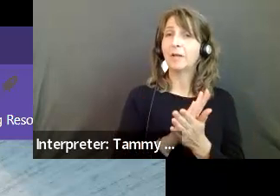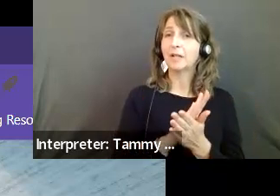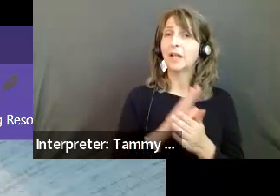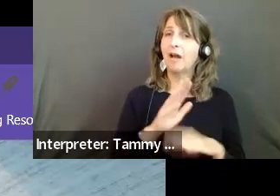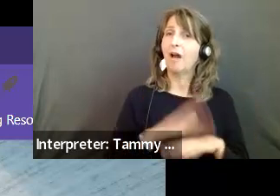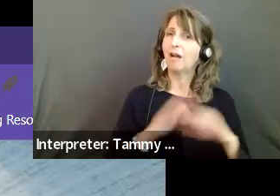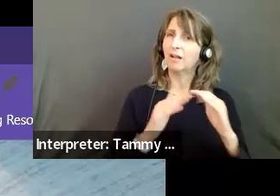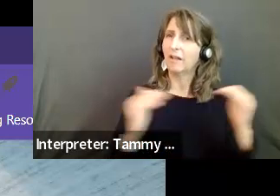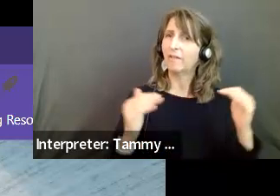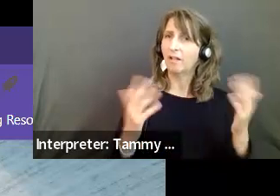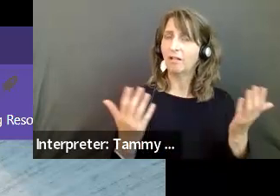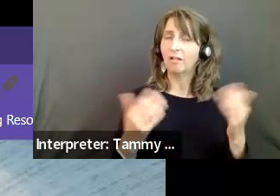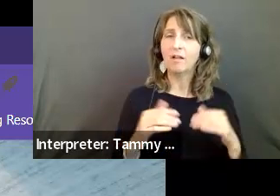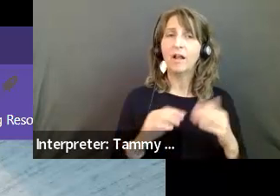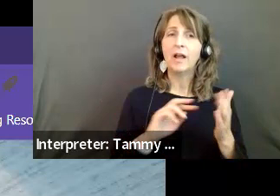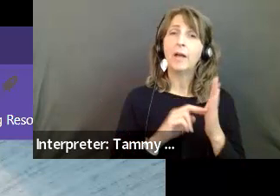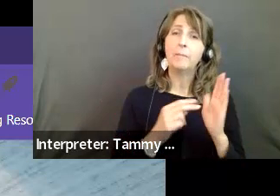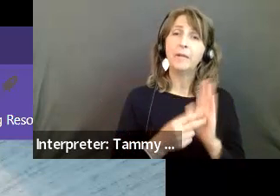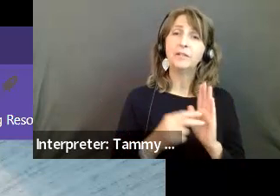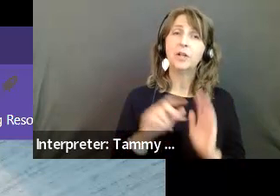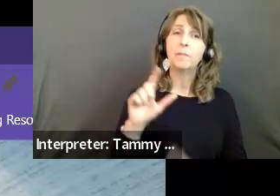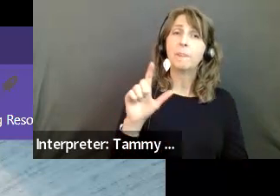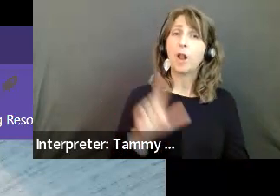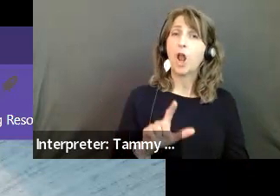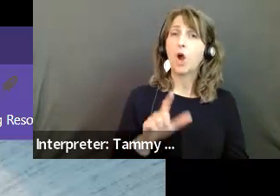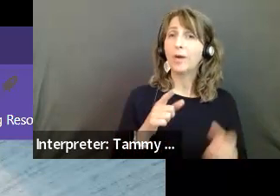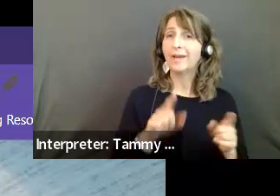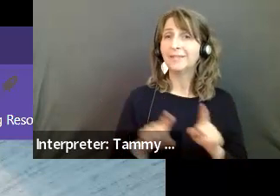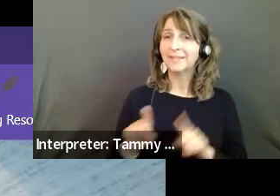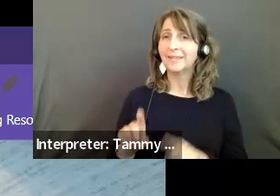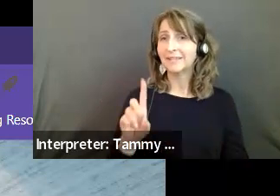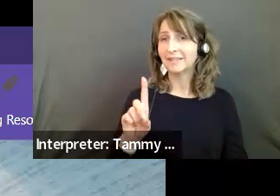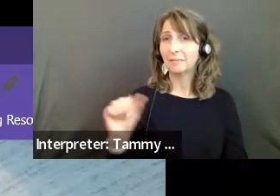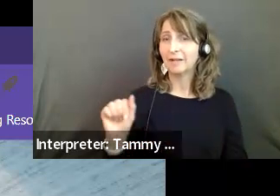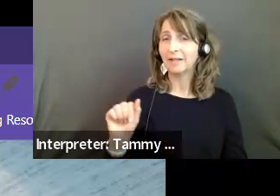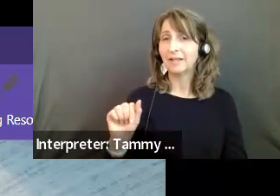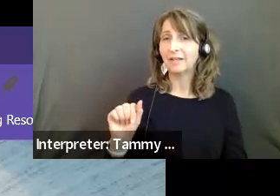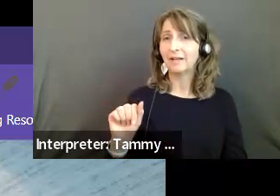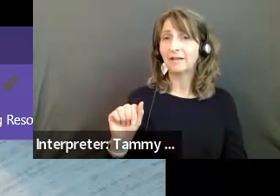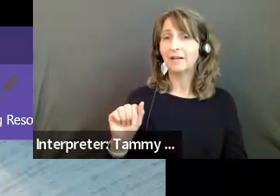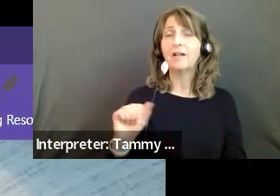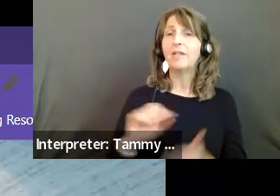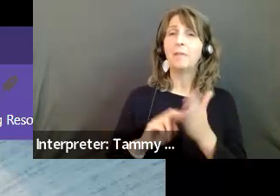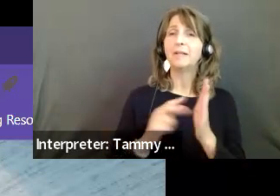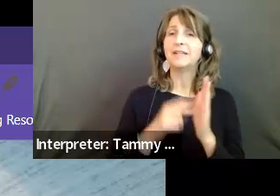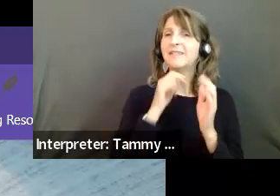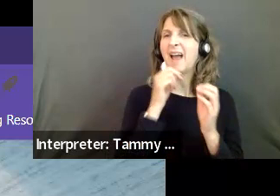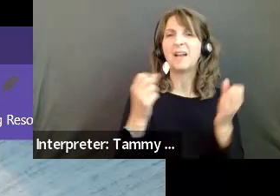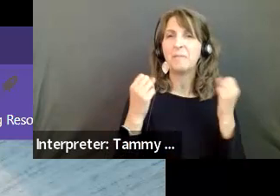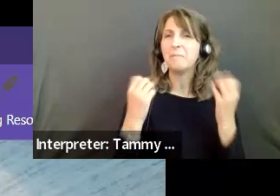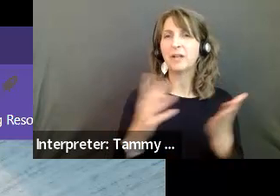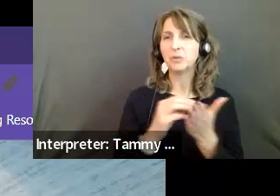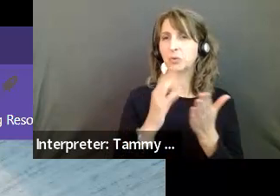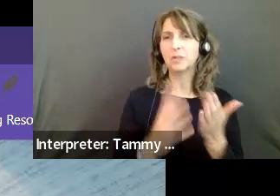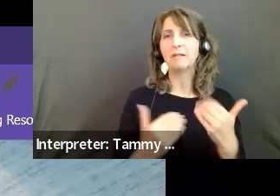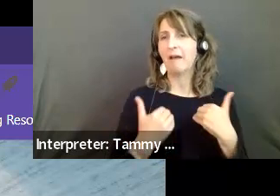And it just means that they, it's a low incident disability. That means that it's not a large population of students.